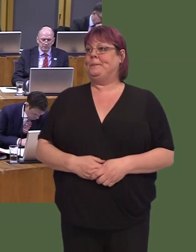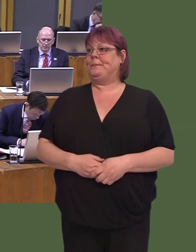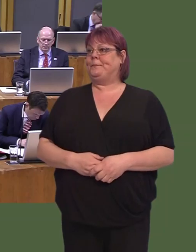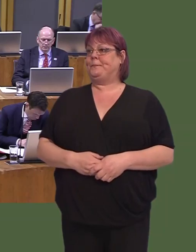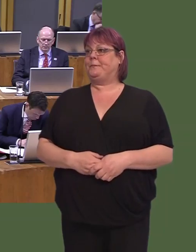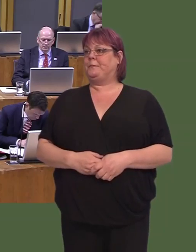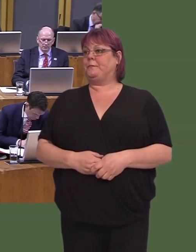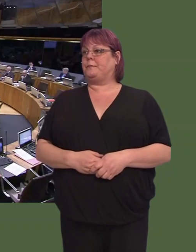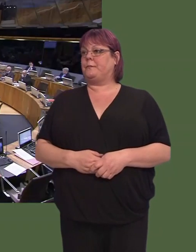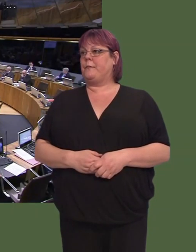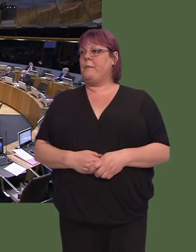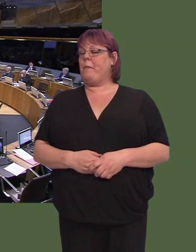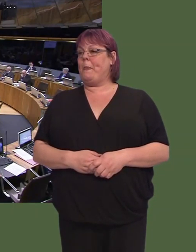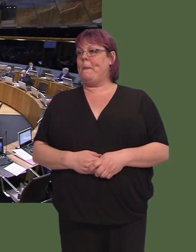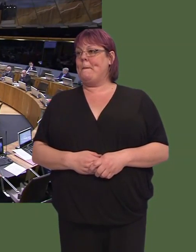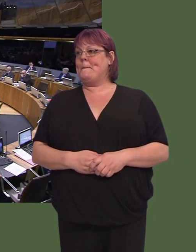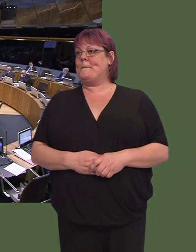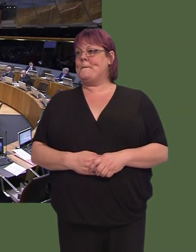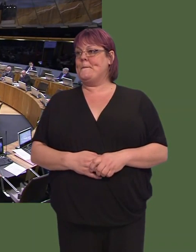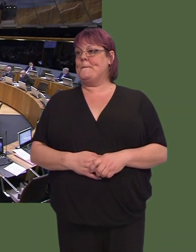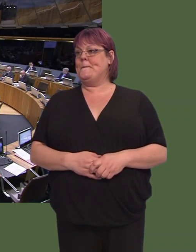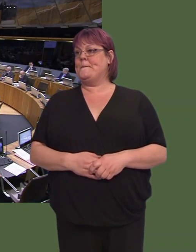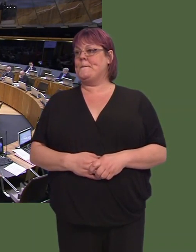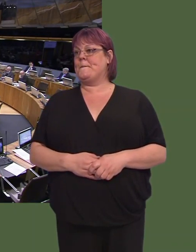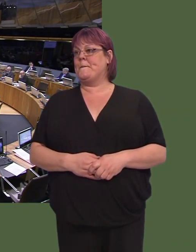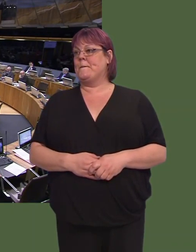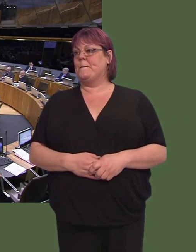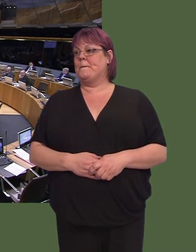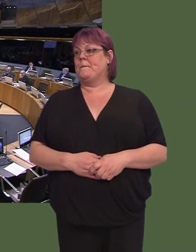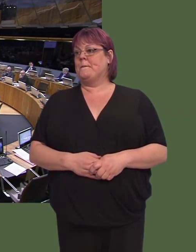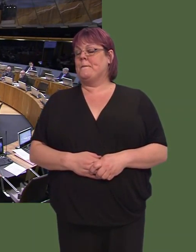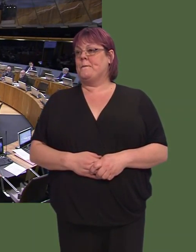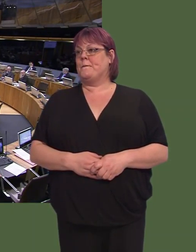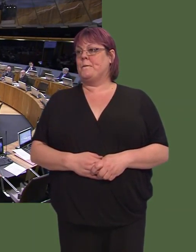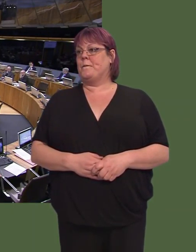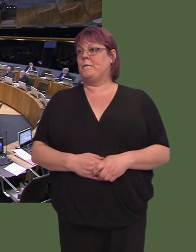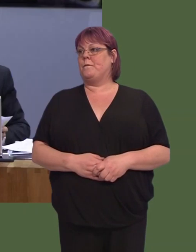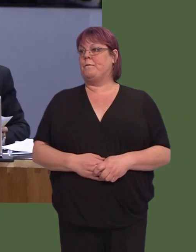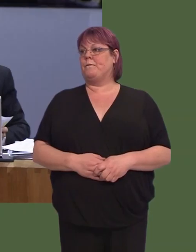Darren Millar AM: Leader of the house, one thing that is very important is, of course,